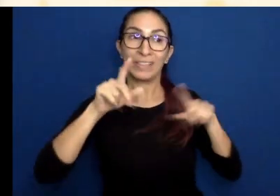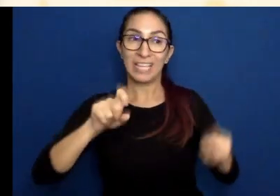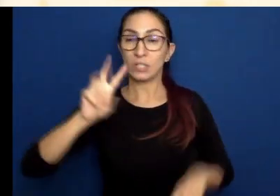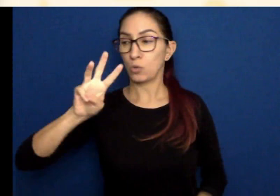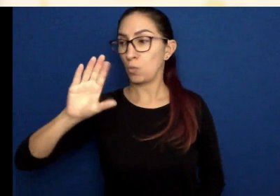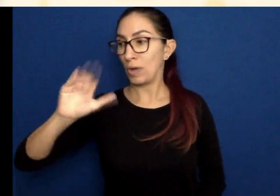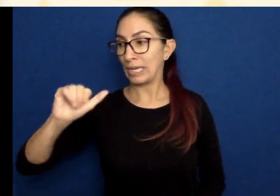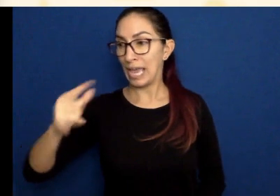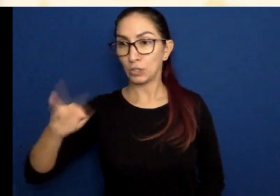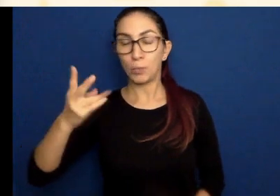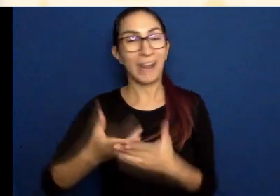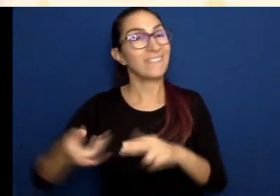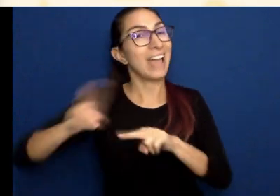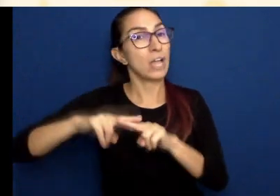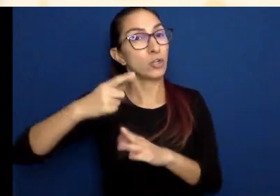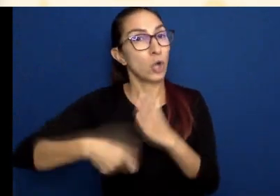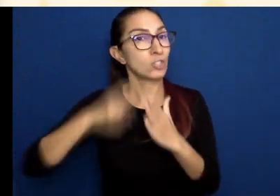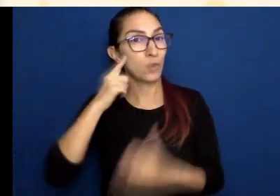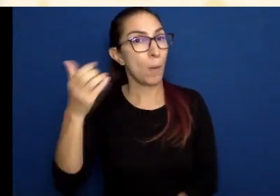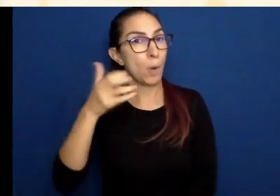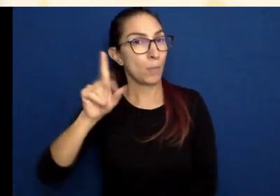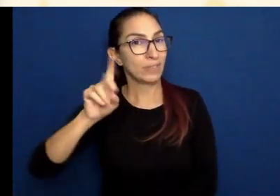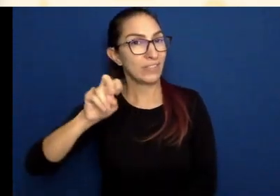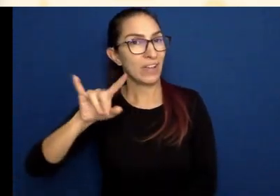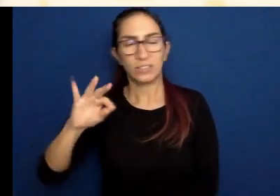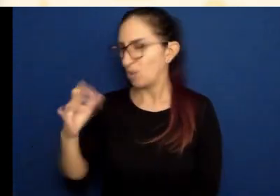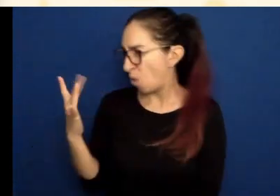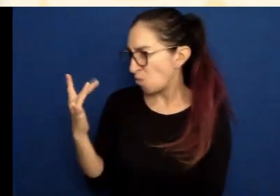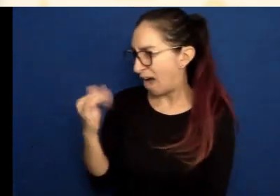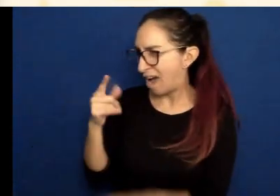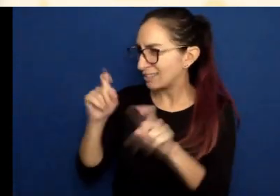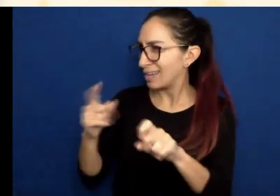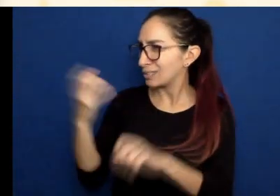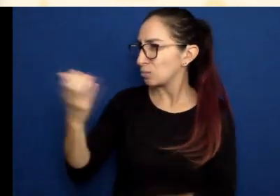Now, they’ll say, Oh, well, why should we test in mobile devices? And we can say, Well, how many people